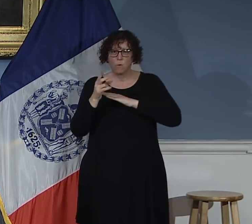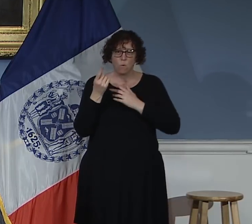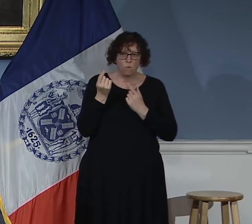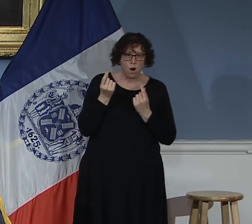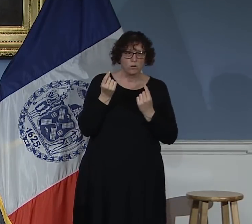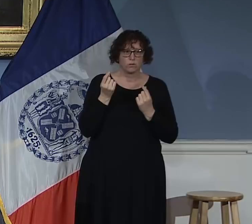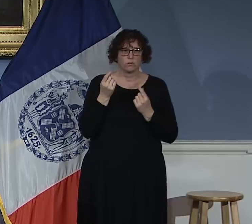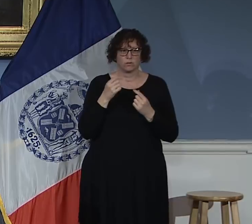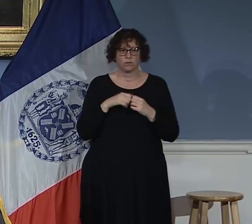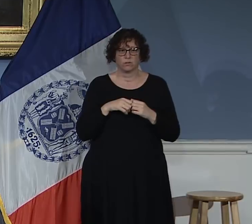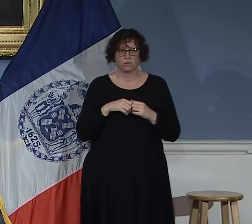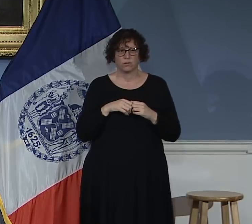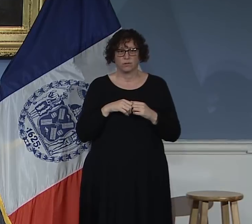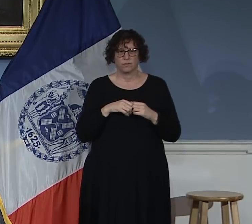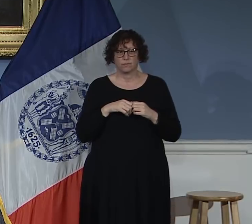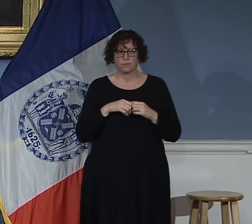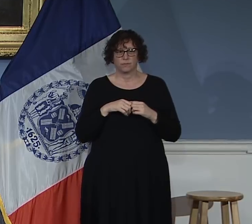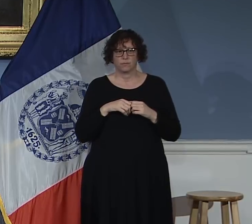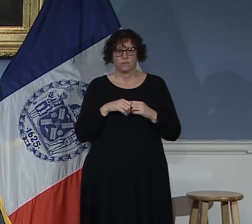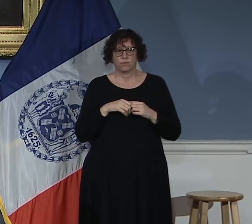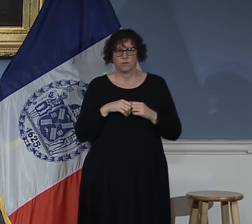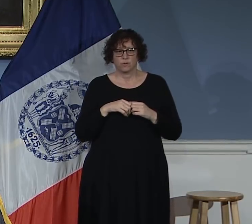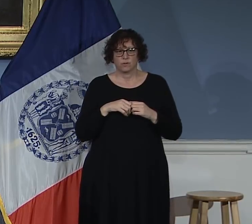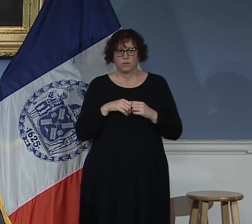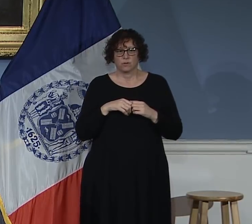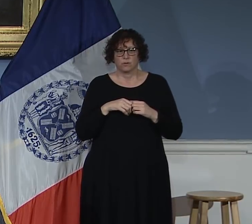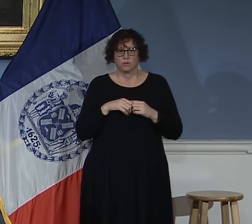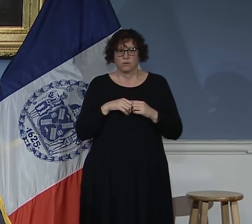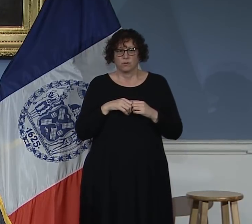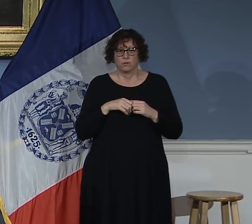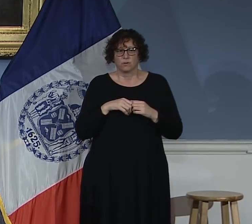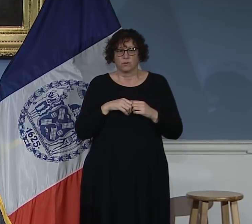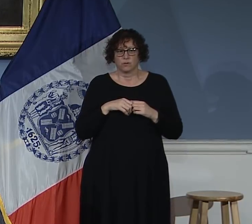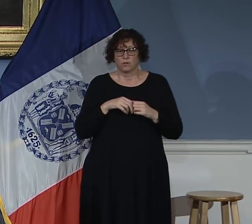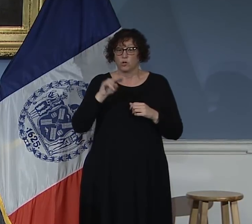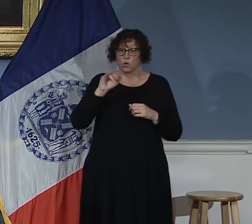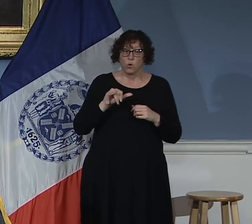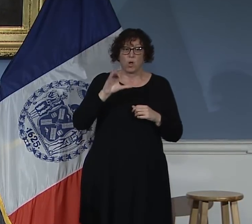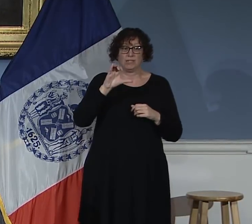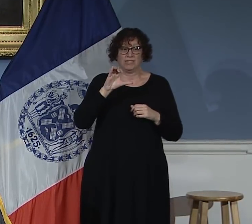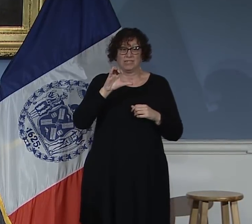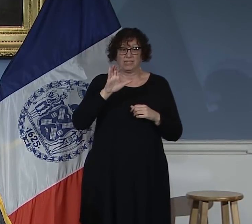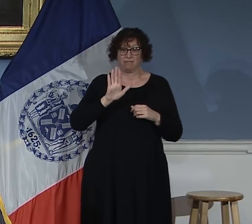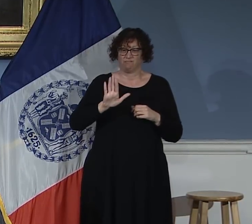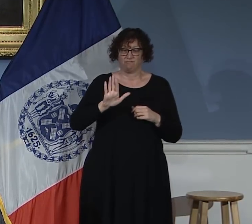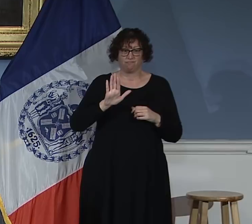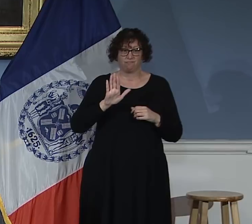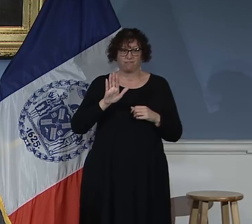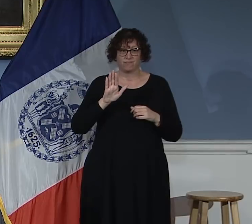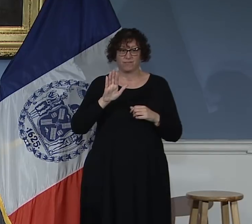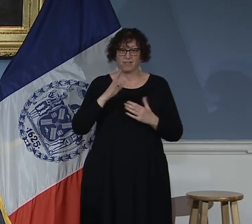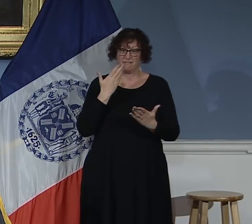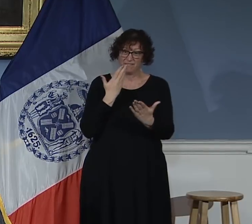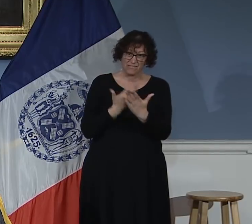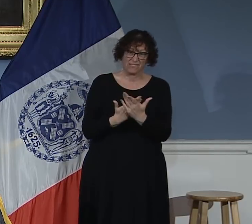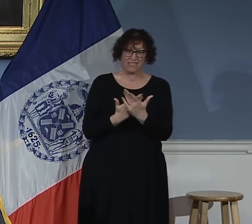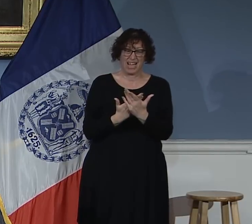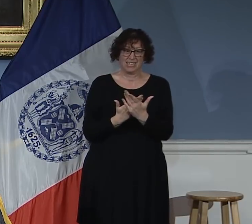DELEGATION TO FIGHT LIKE HELL TO GET THIS DONE. LET'S FACE IT, TH GERATE IRONY, GLORIA, THE FATE OF NEW YORK CITY